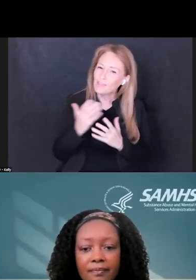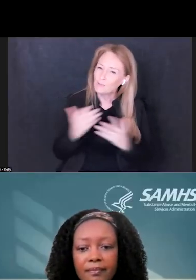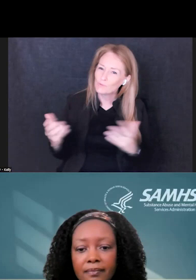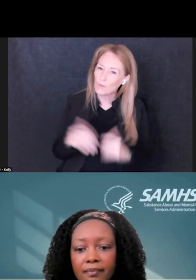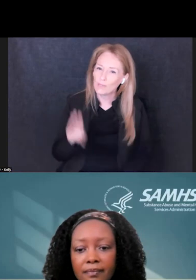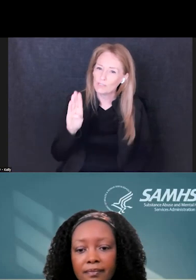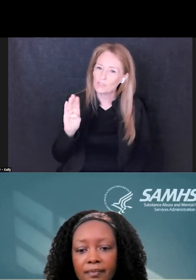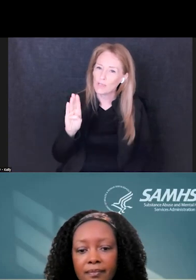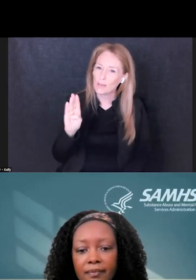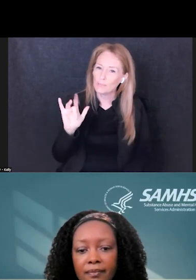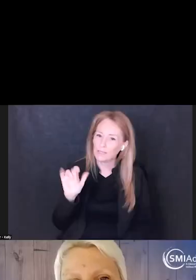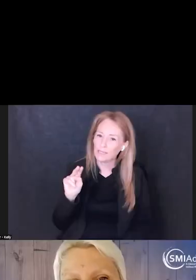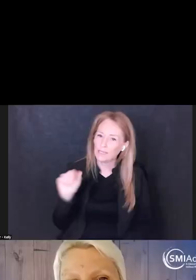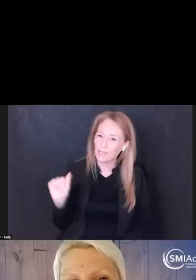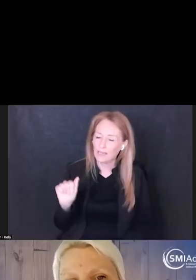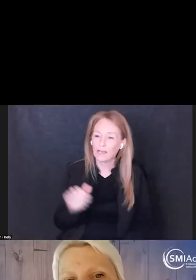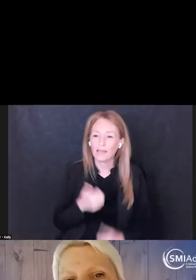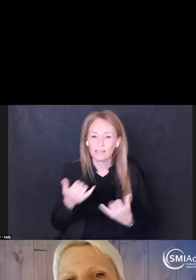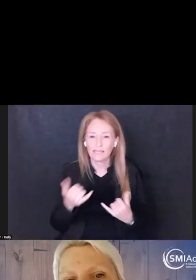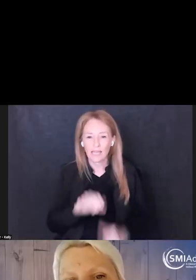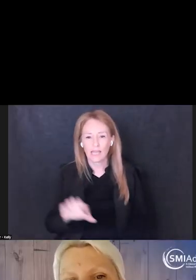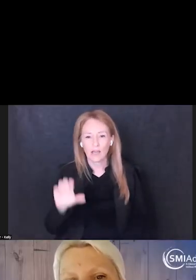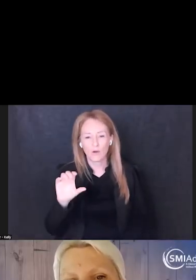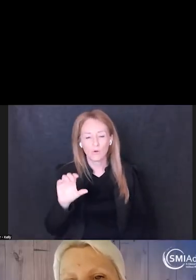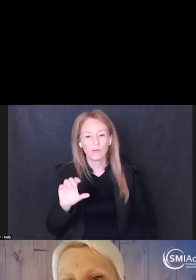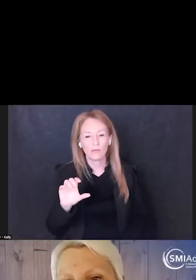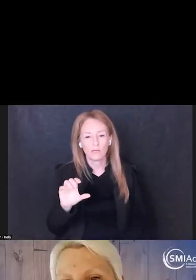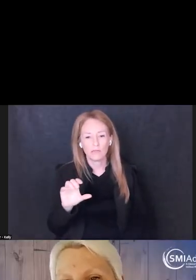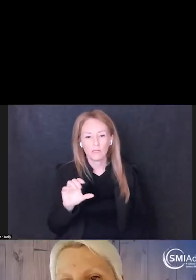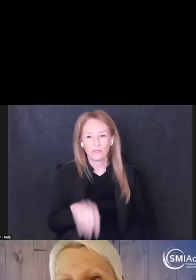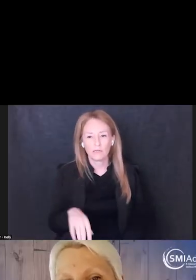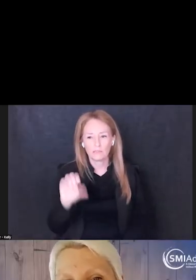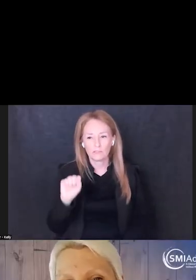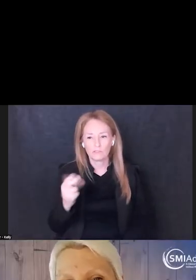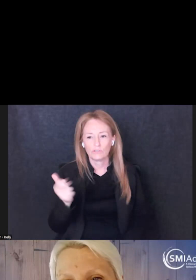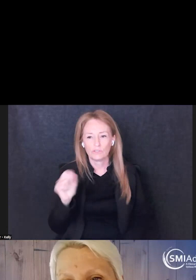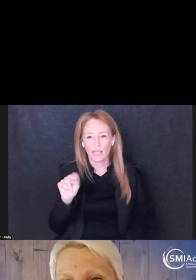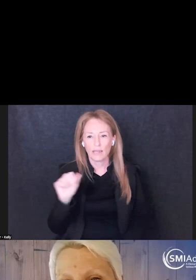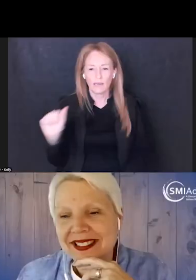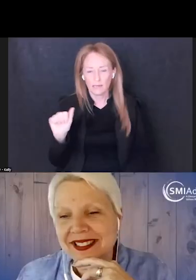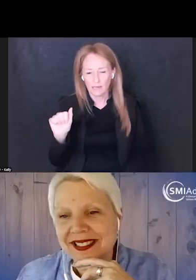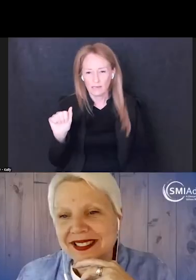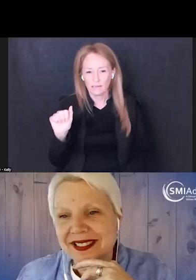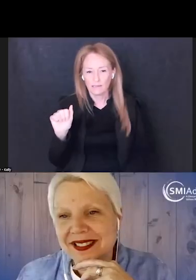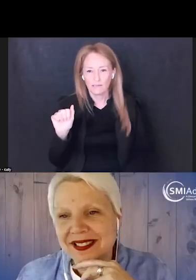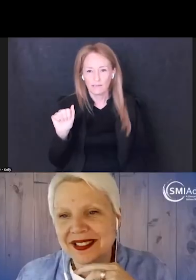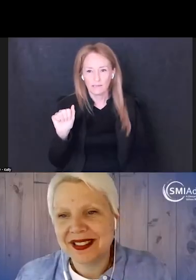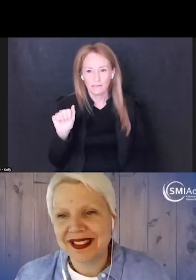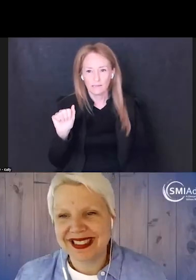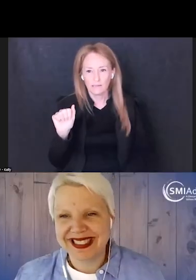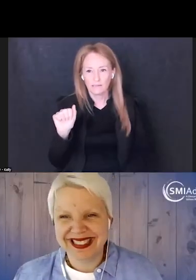I AM GOING TO ASK DIRECTOR OF JUSTICE POLICIES TO COME FORWARD WITH NAMI.